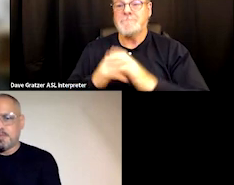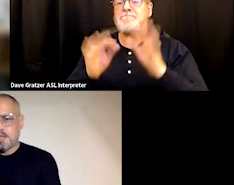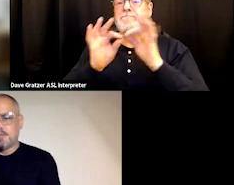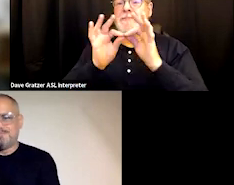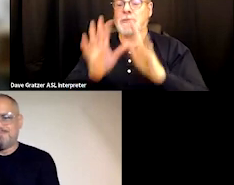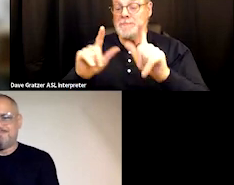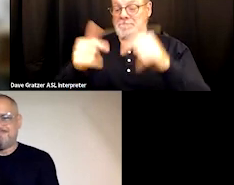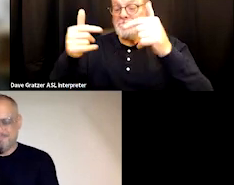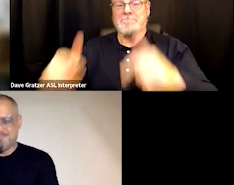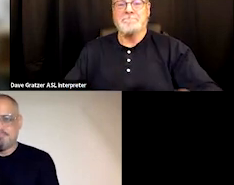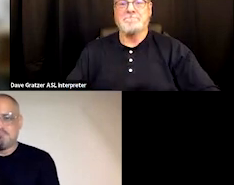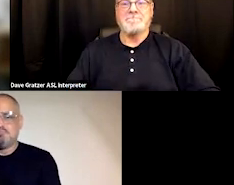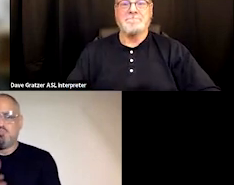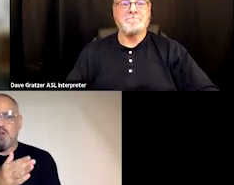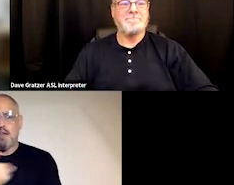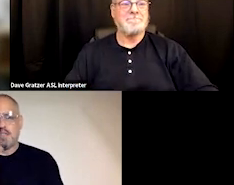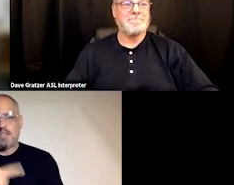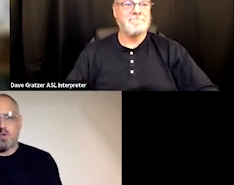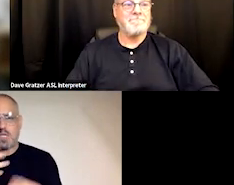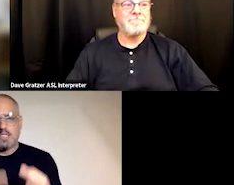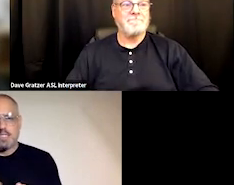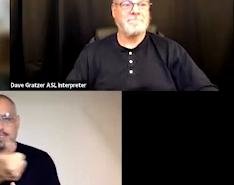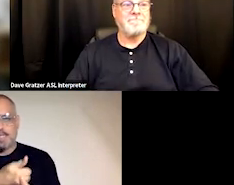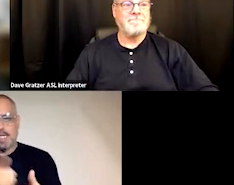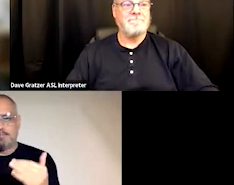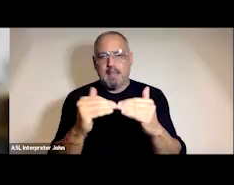and your average days to decision at each of those levels as well.